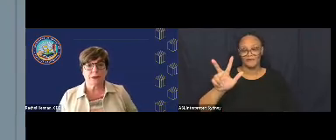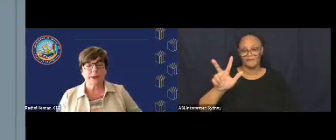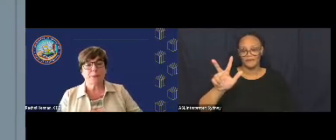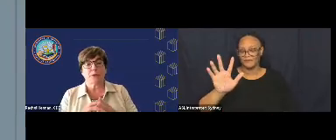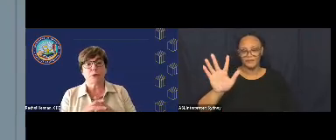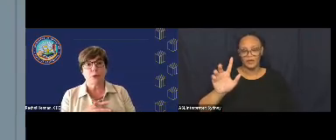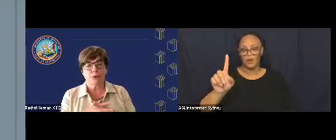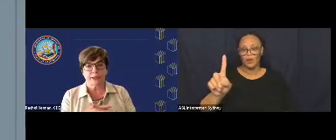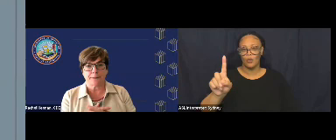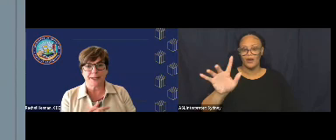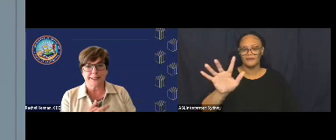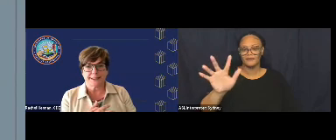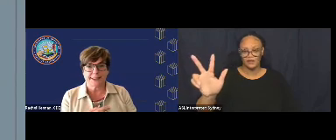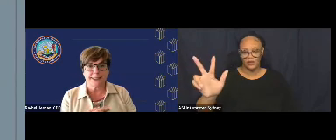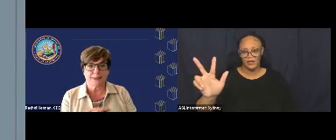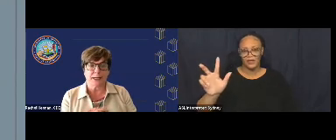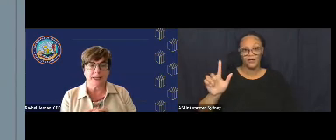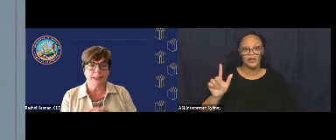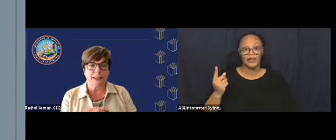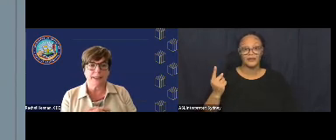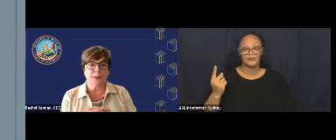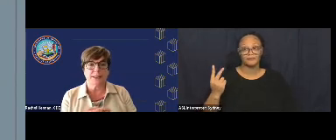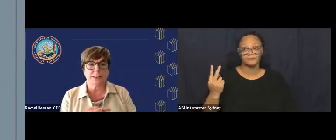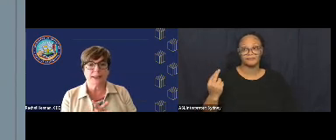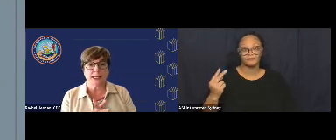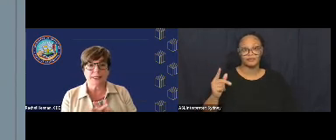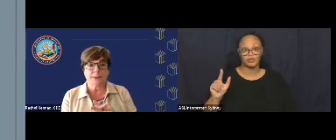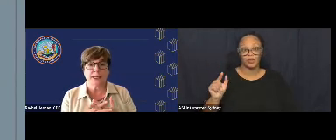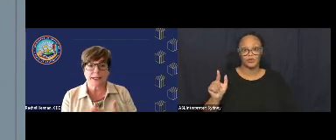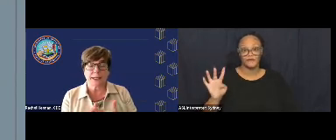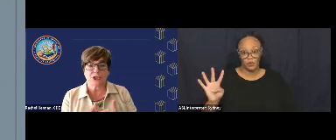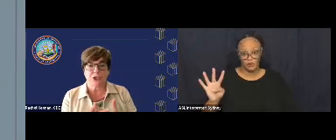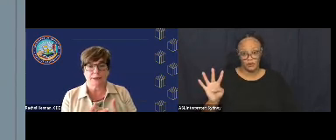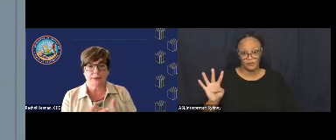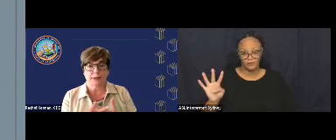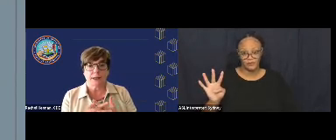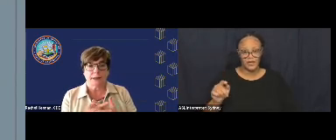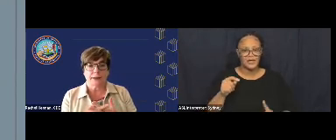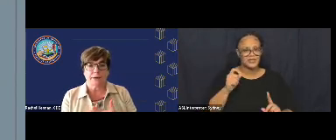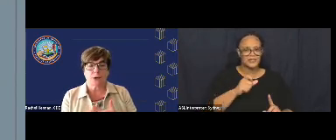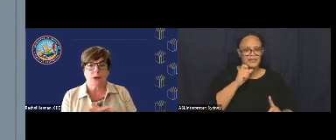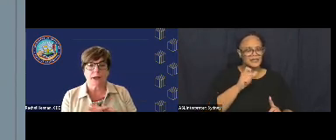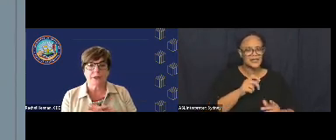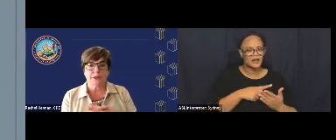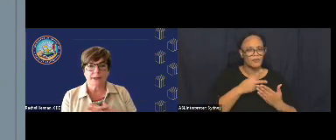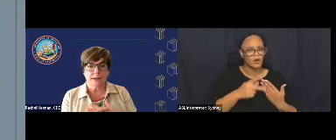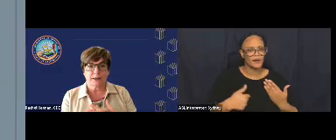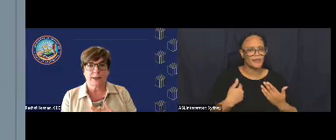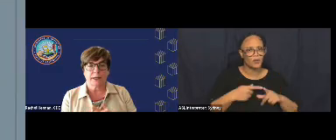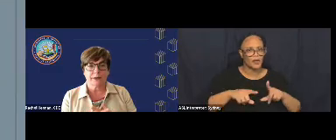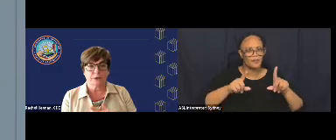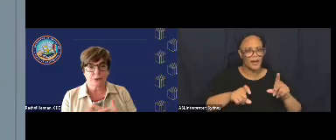this is not a program that CDE is piloting, but it's an expectation that requires LEAs